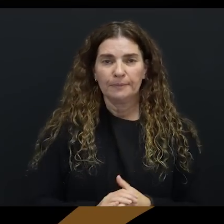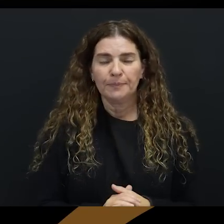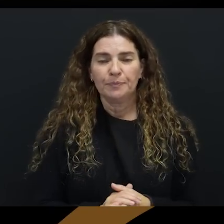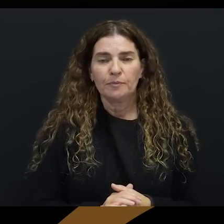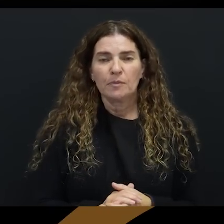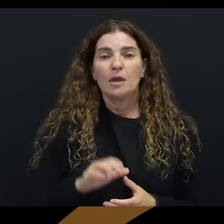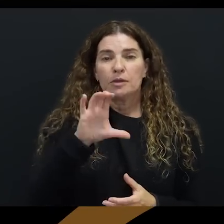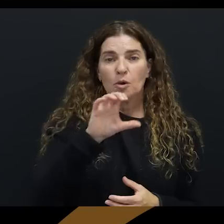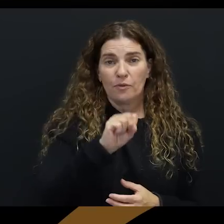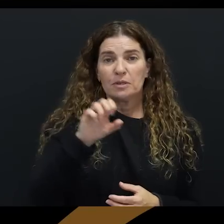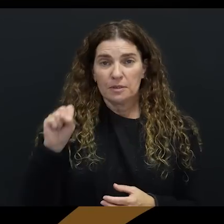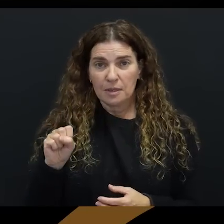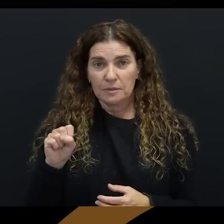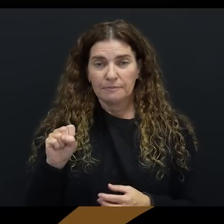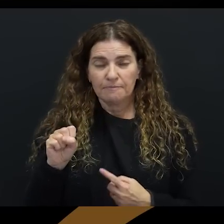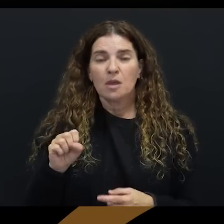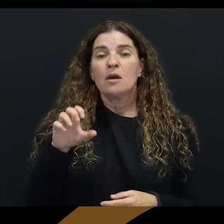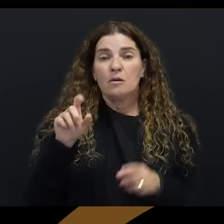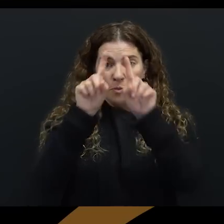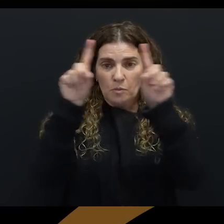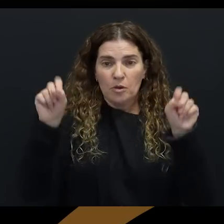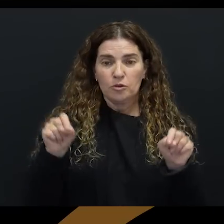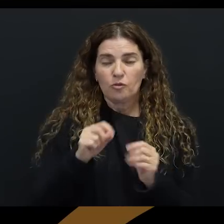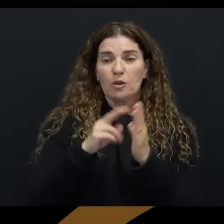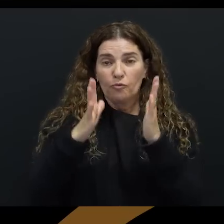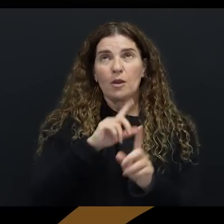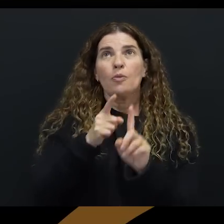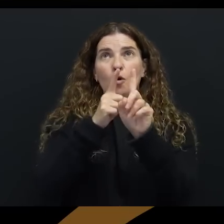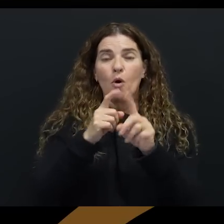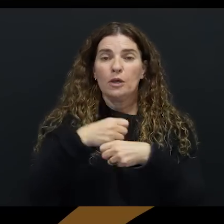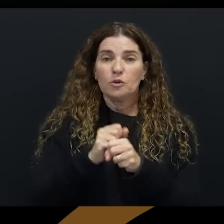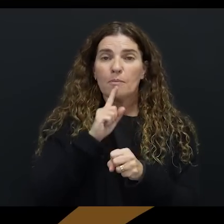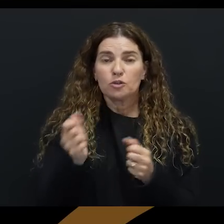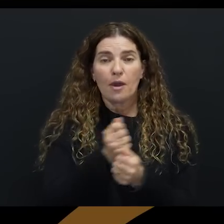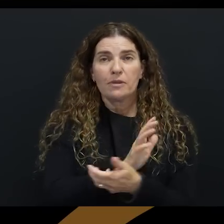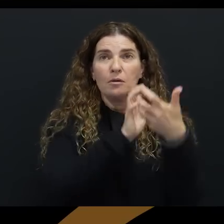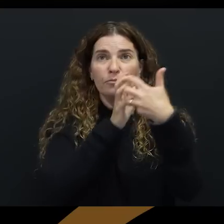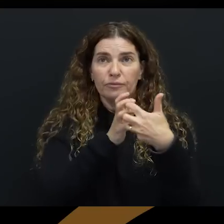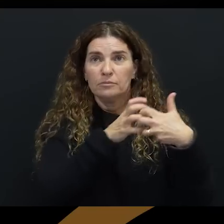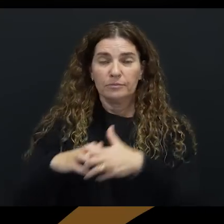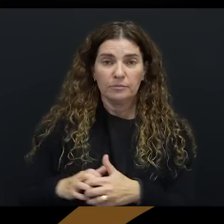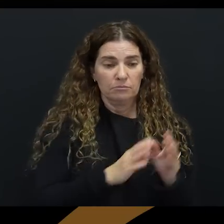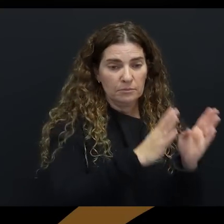so screen readers can pick up on them and present them in the proper order. And given the nature of the site,